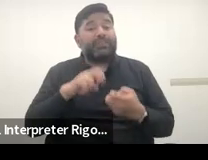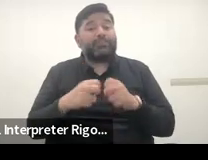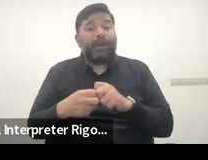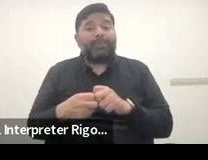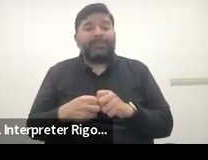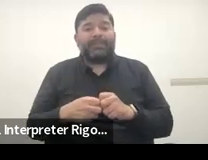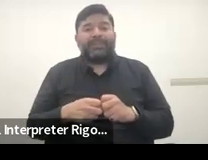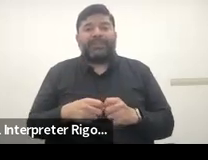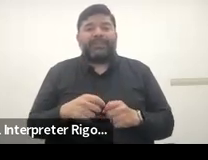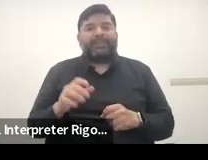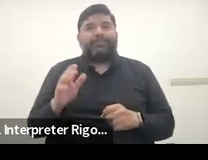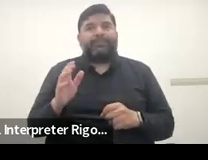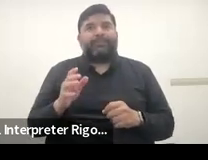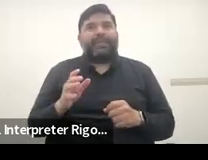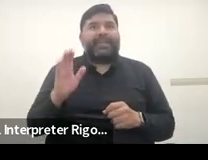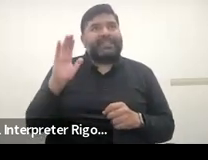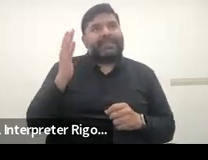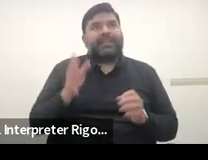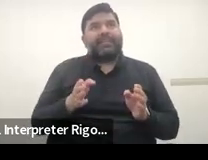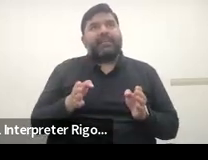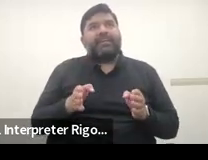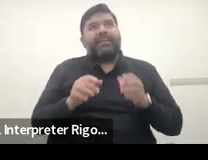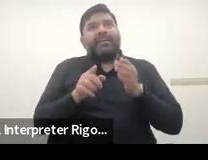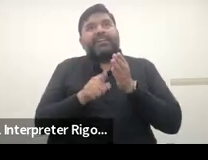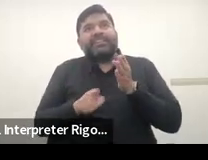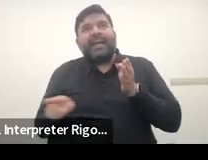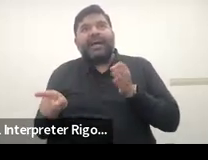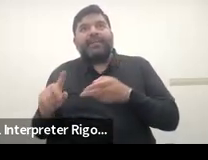little side problem but there's way more hearing people that are trying to teach sign